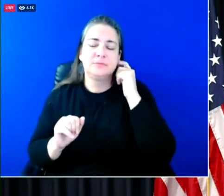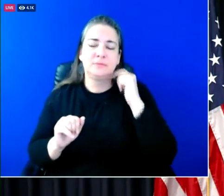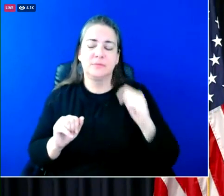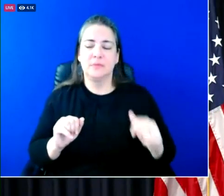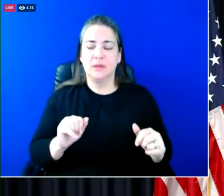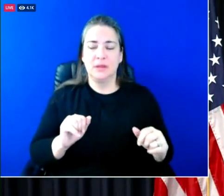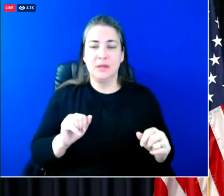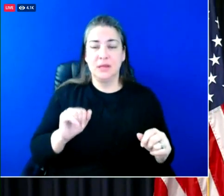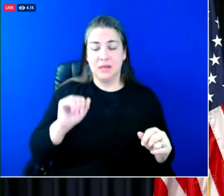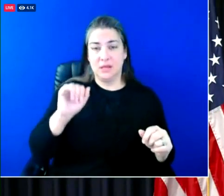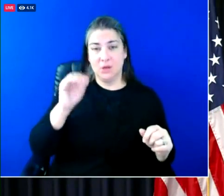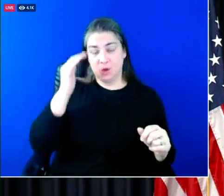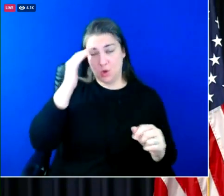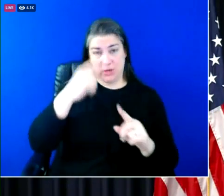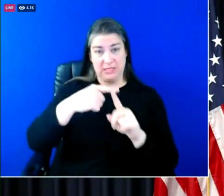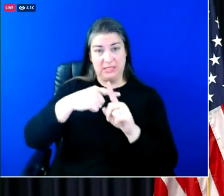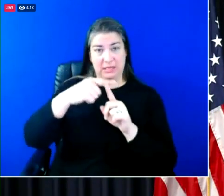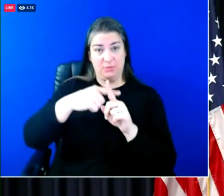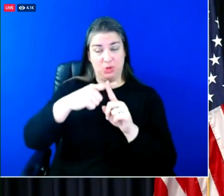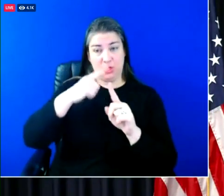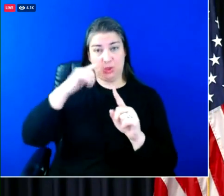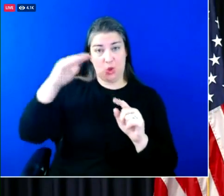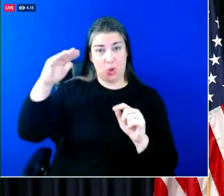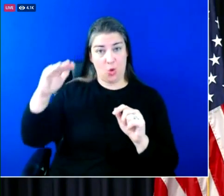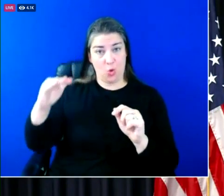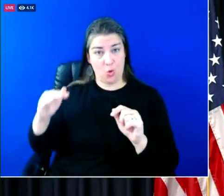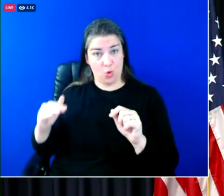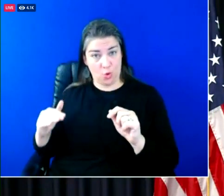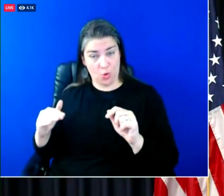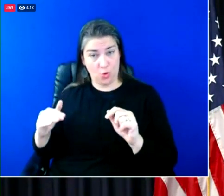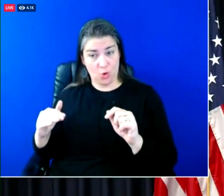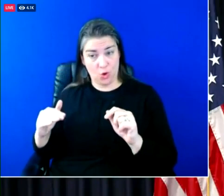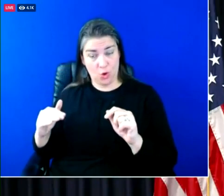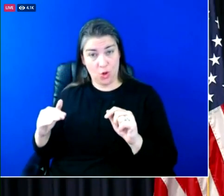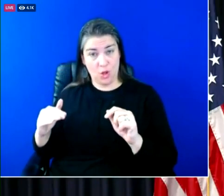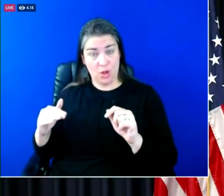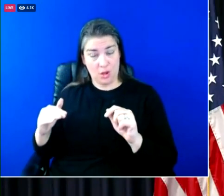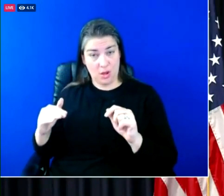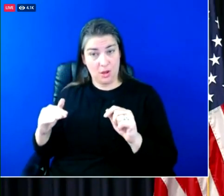temperatures, Mawr salt is not the answer. It's not effective. And that's